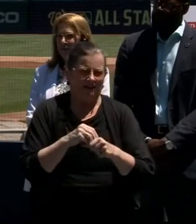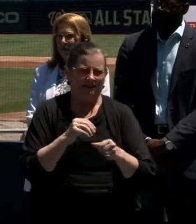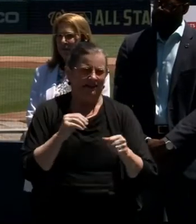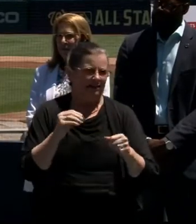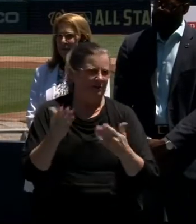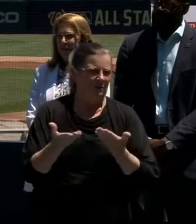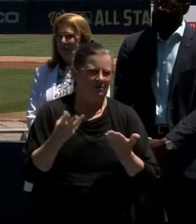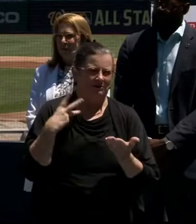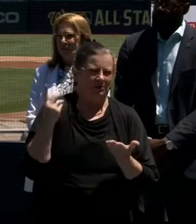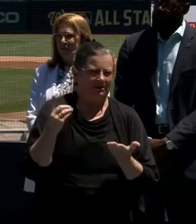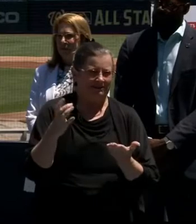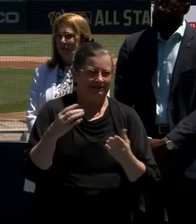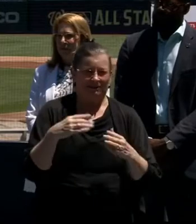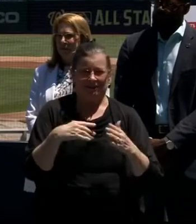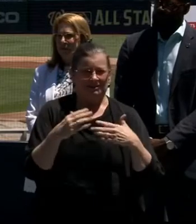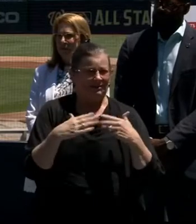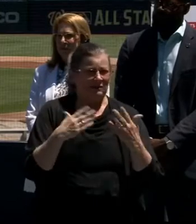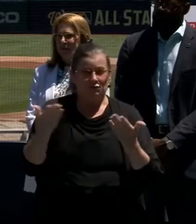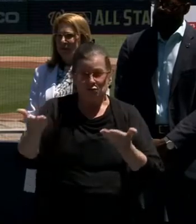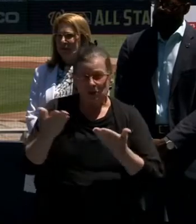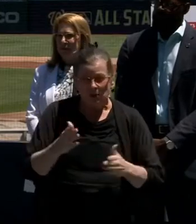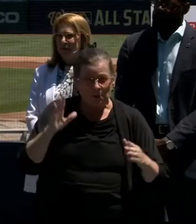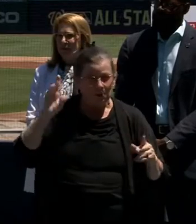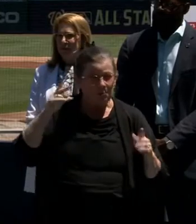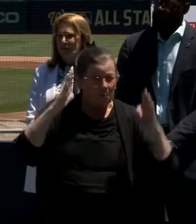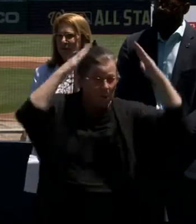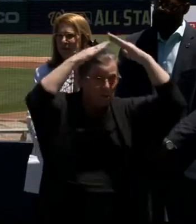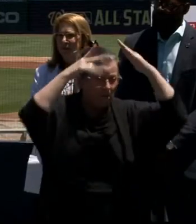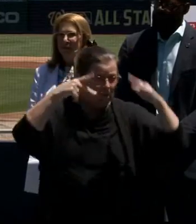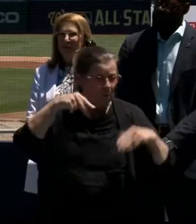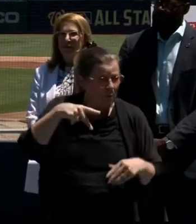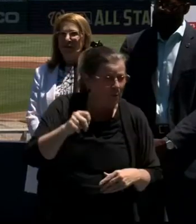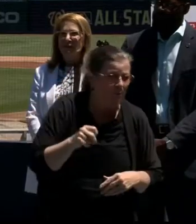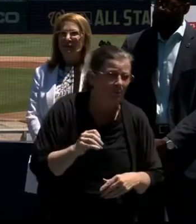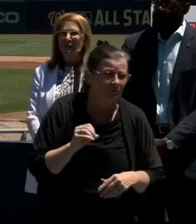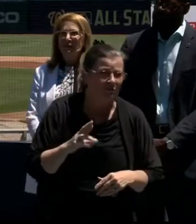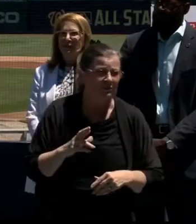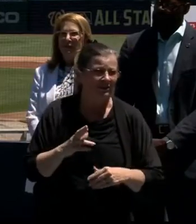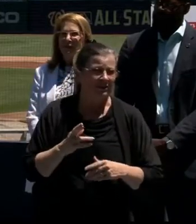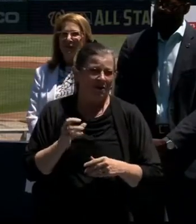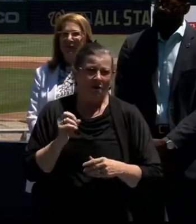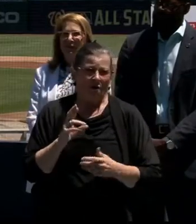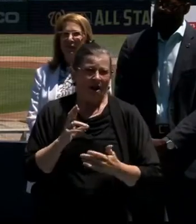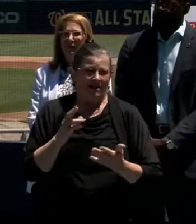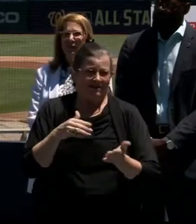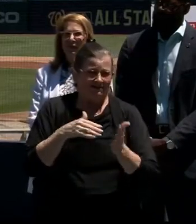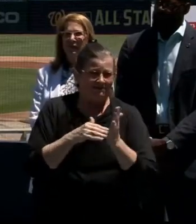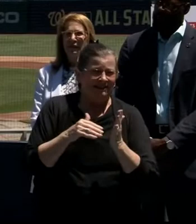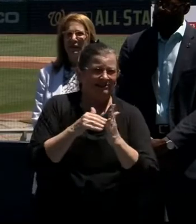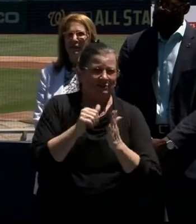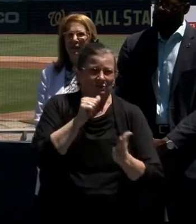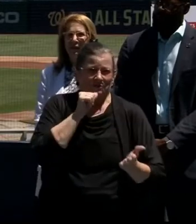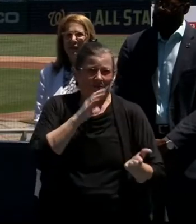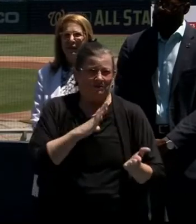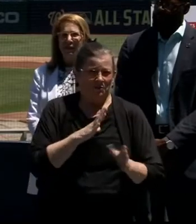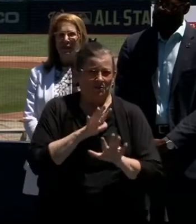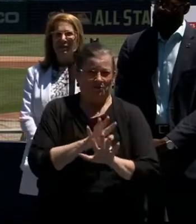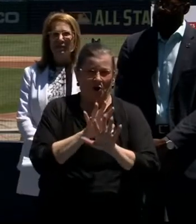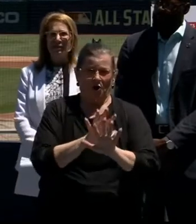INAUGURATION OF A PRESIDENT OR INVITING A MILLION WOMEN TO OUR CITY WE WANT TO MAKE SURE THAT EVERYBODY ENJOYS THEMSELVES,